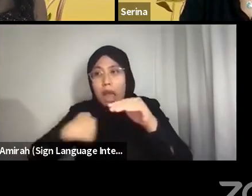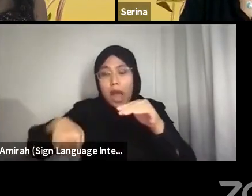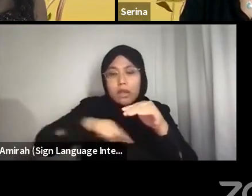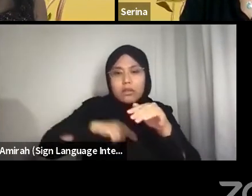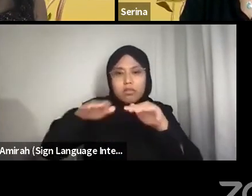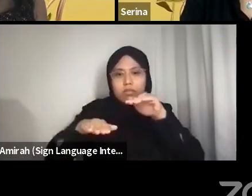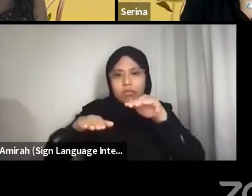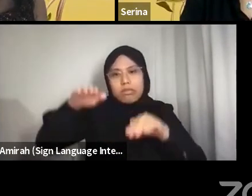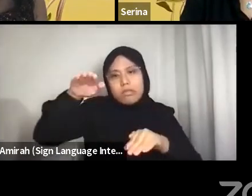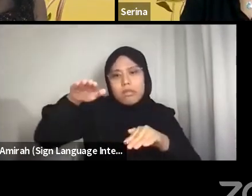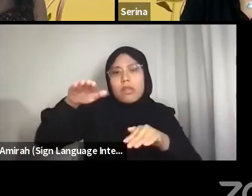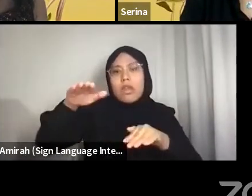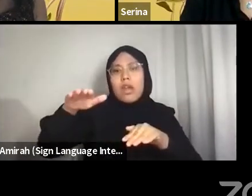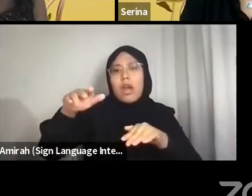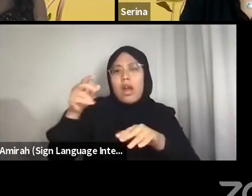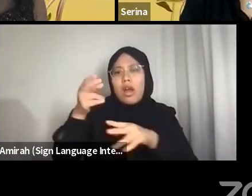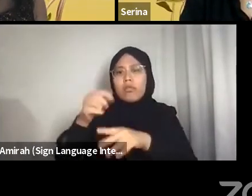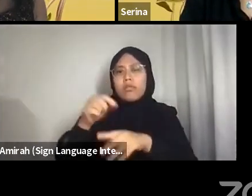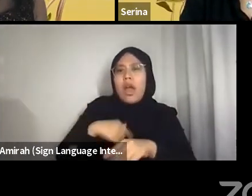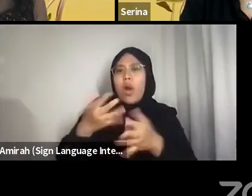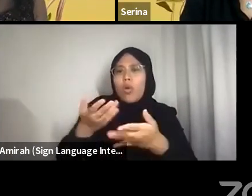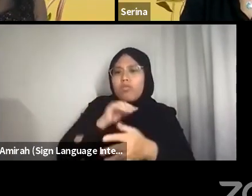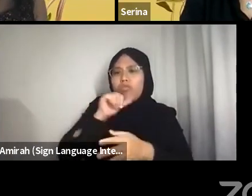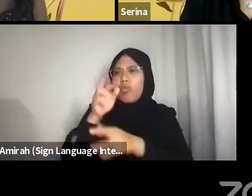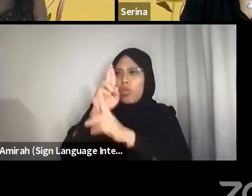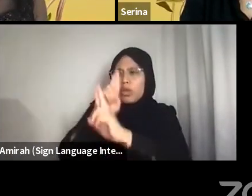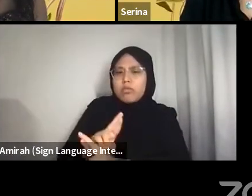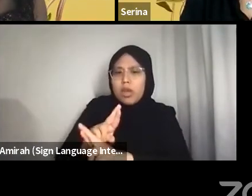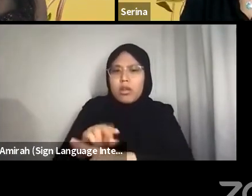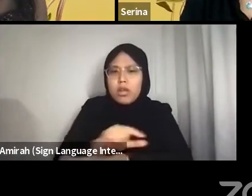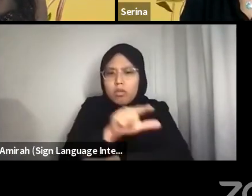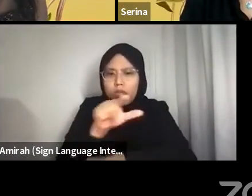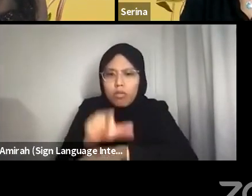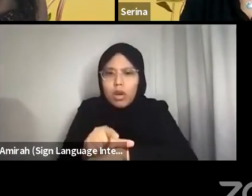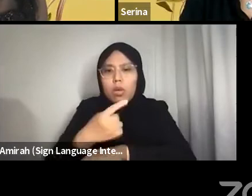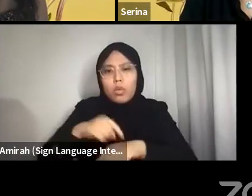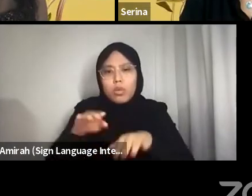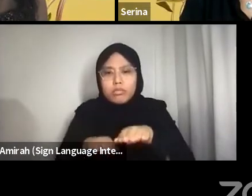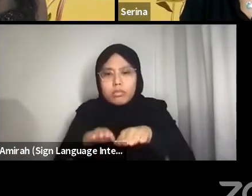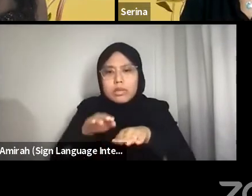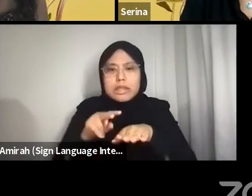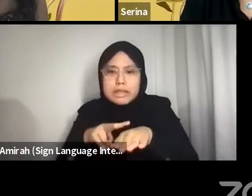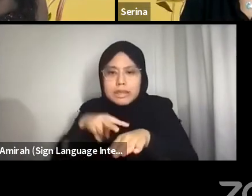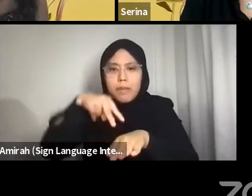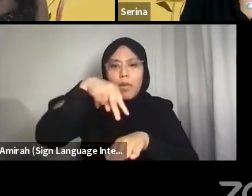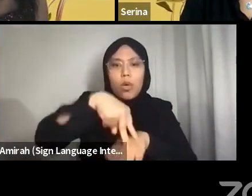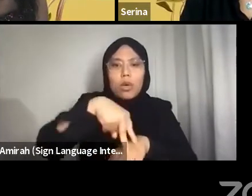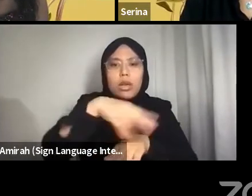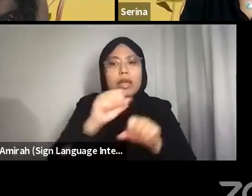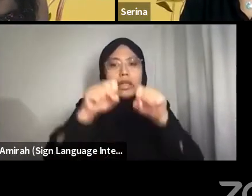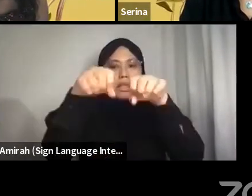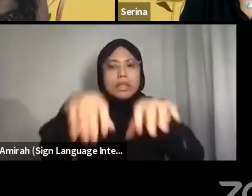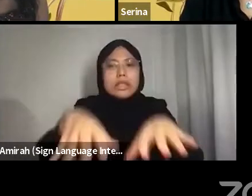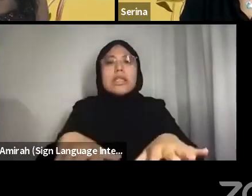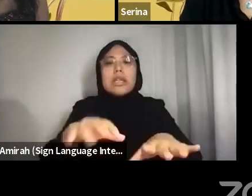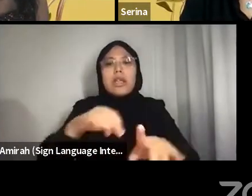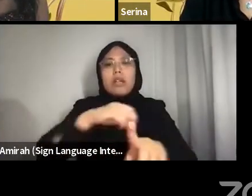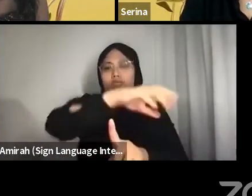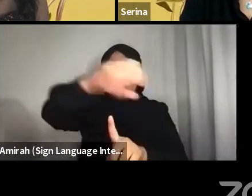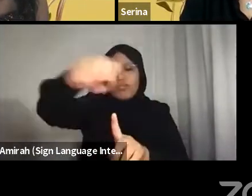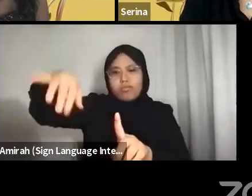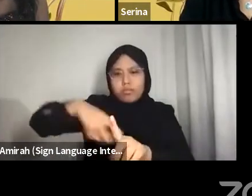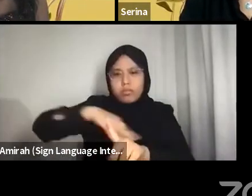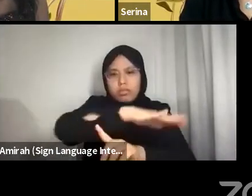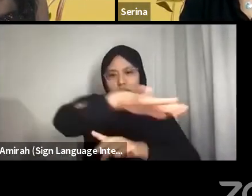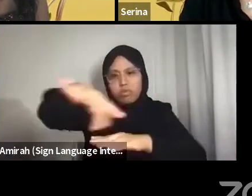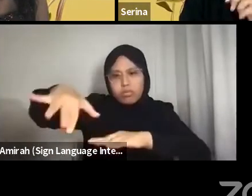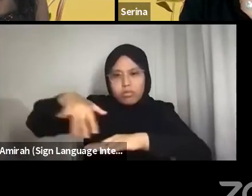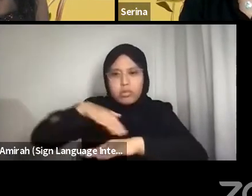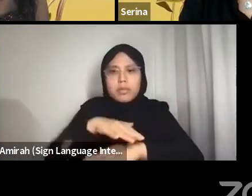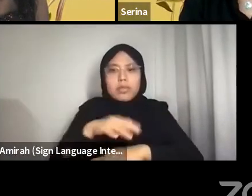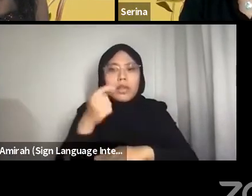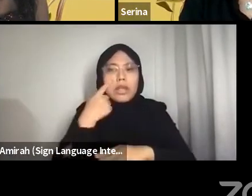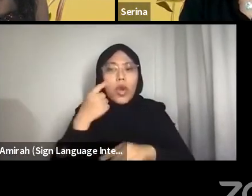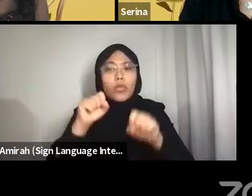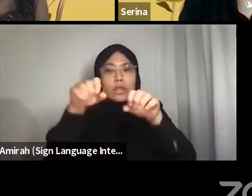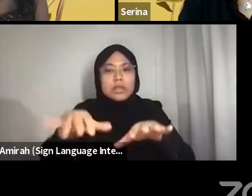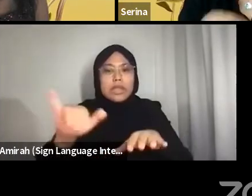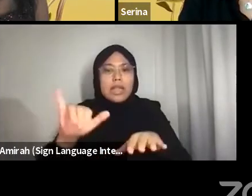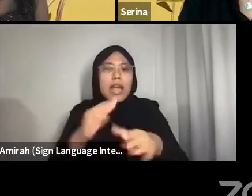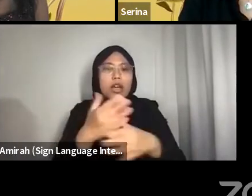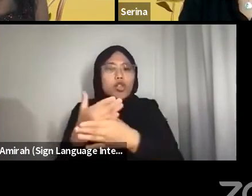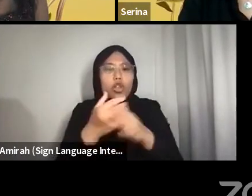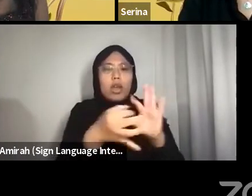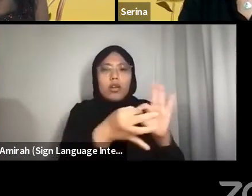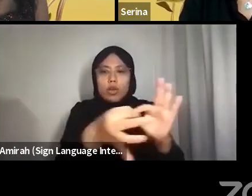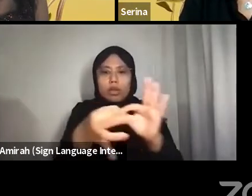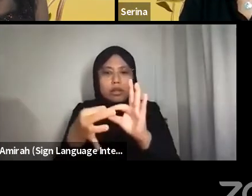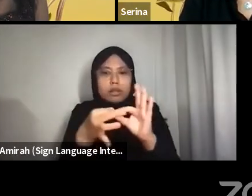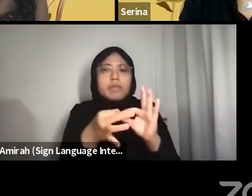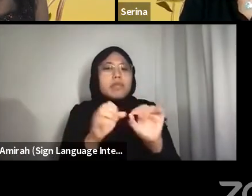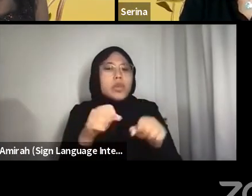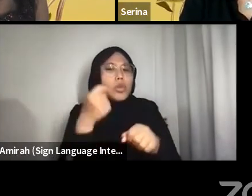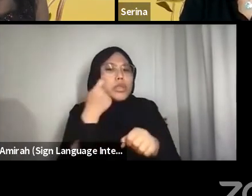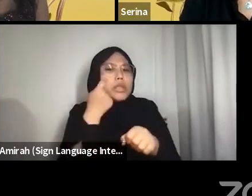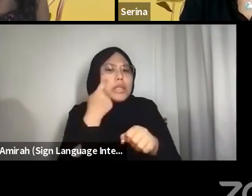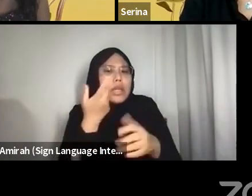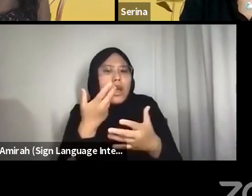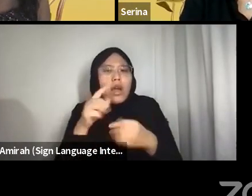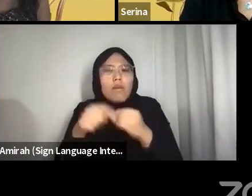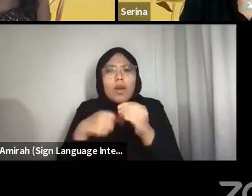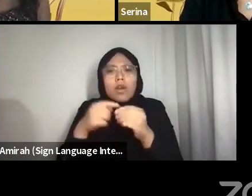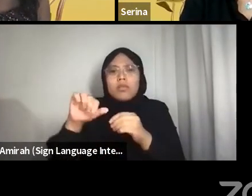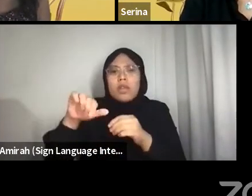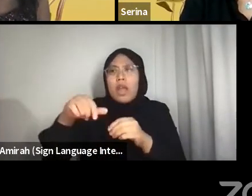To think of the seas as a shared connector is also to think beyond the often violently created borders of states and the needs of people outside our country who will be impacted by our wants.